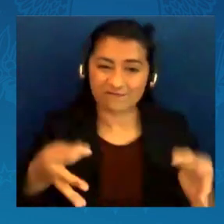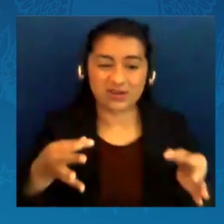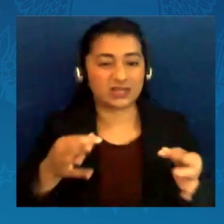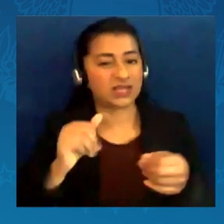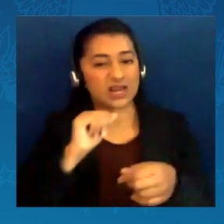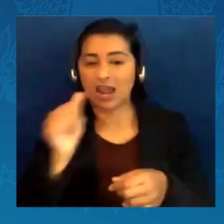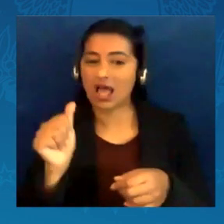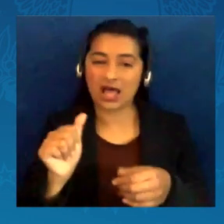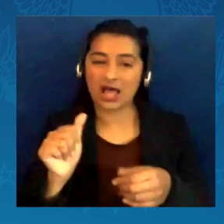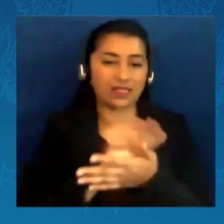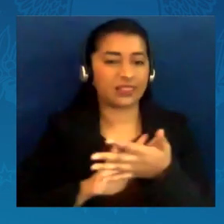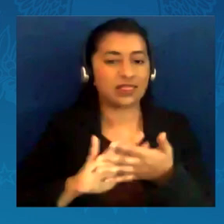That by 20, 30.